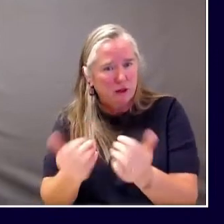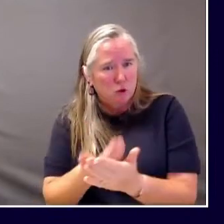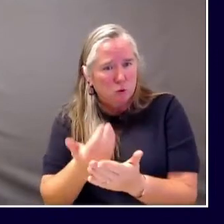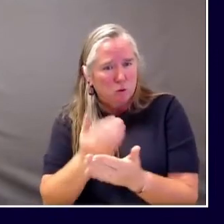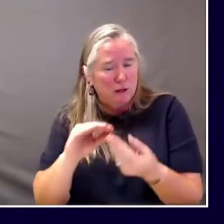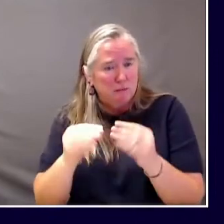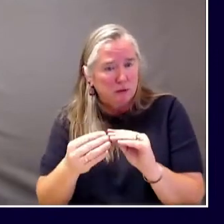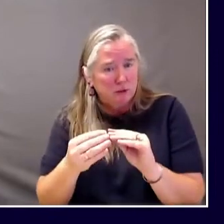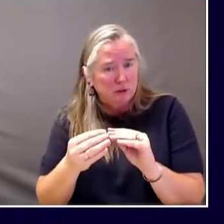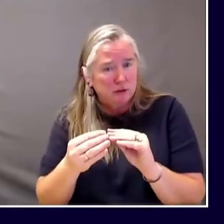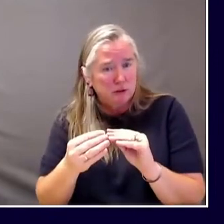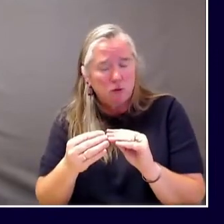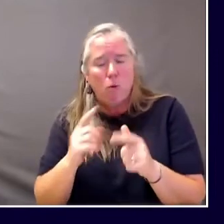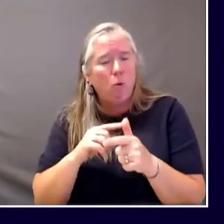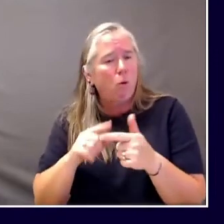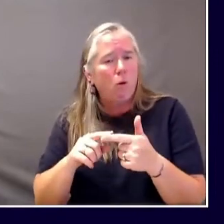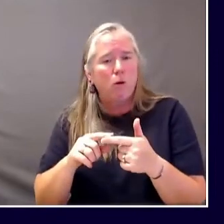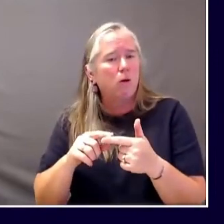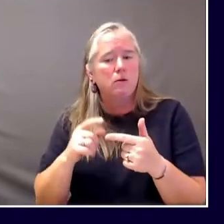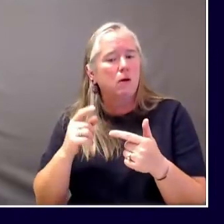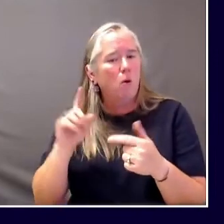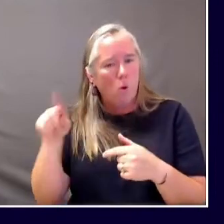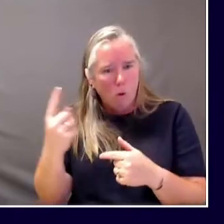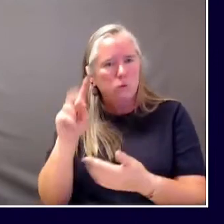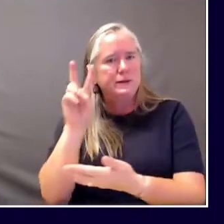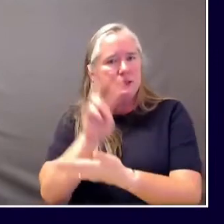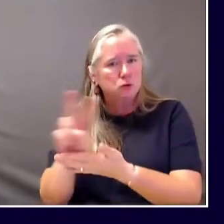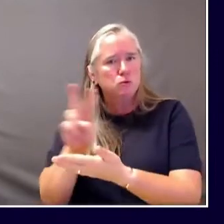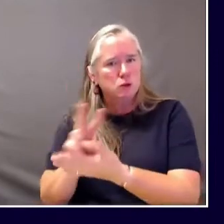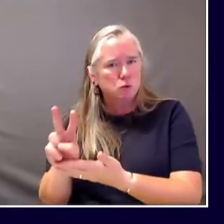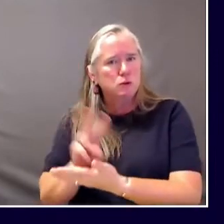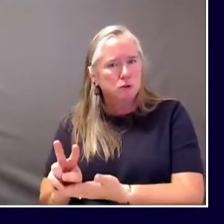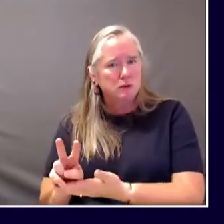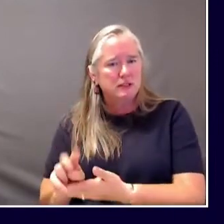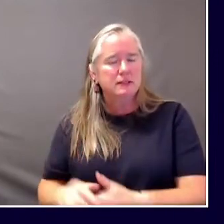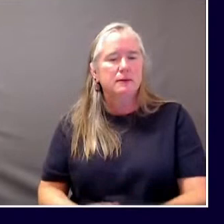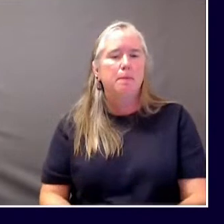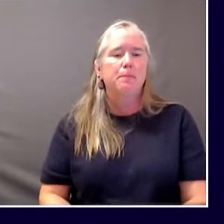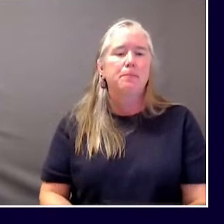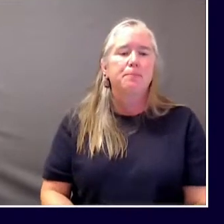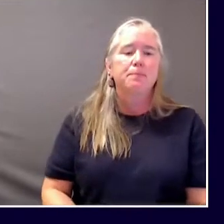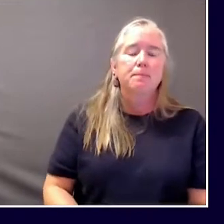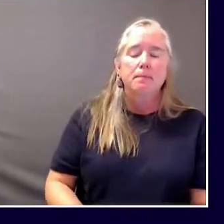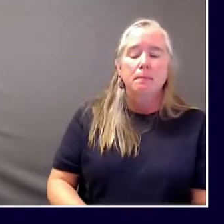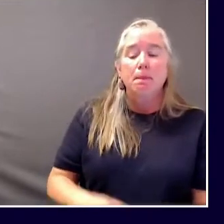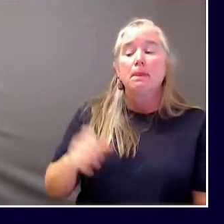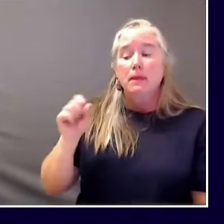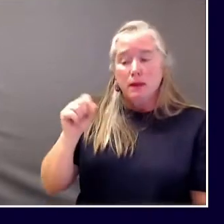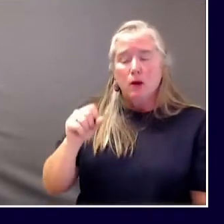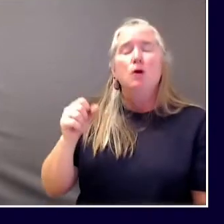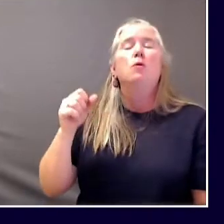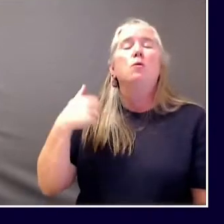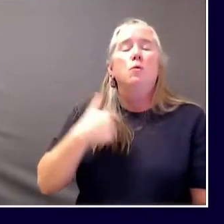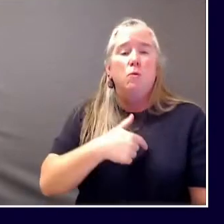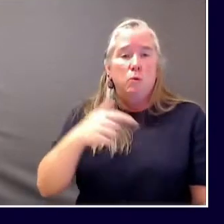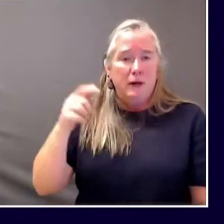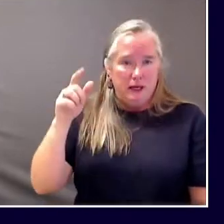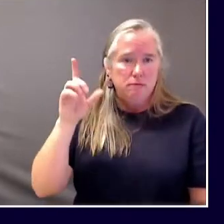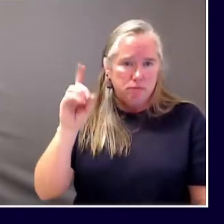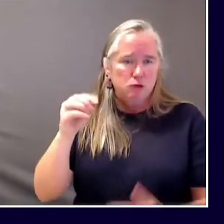it just on every two weeks regardless are we do that on a normal